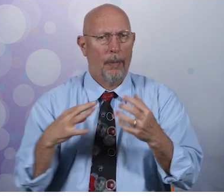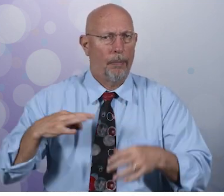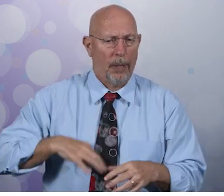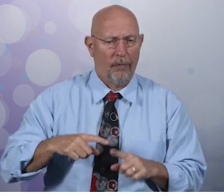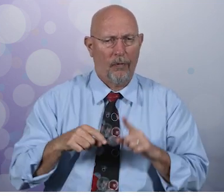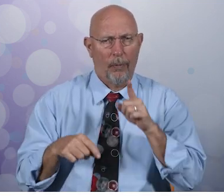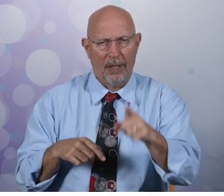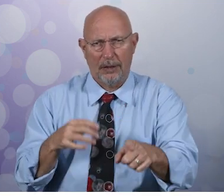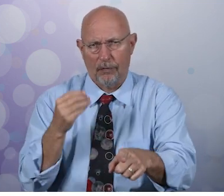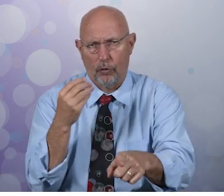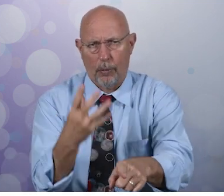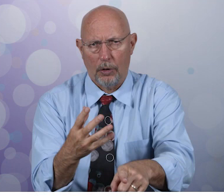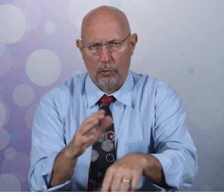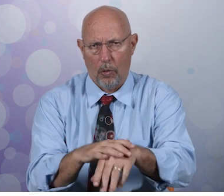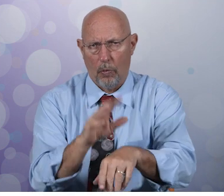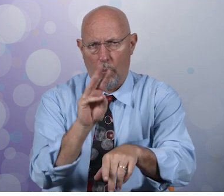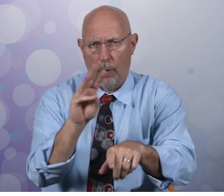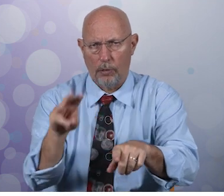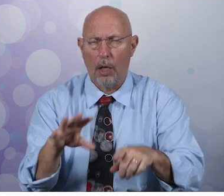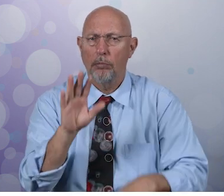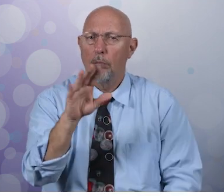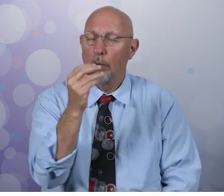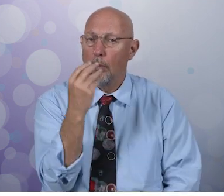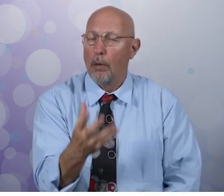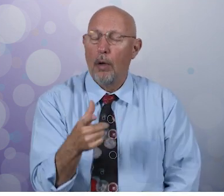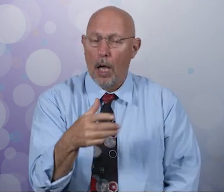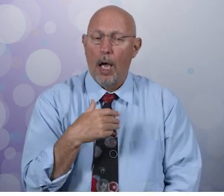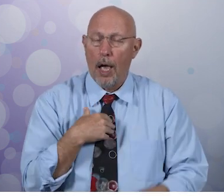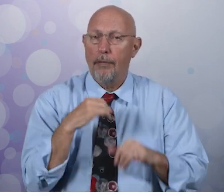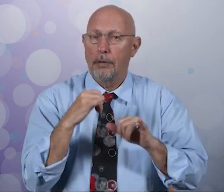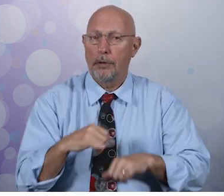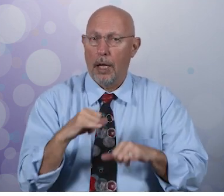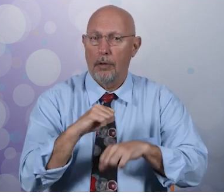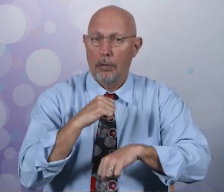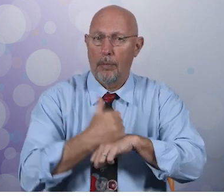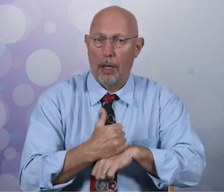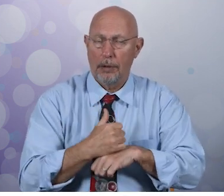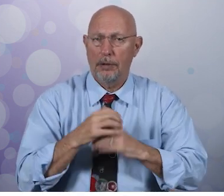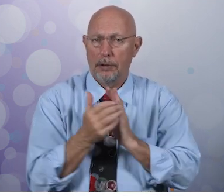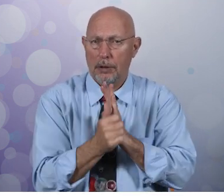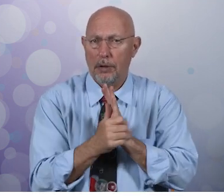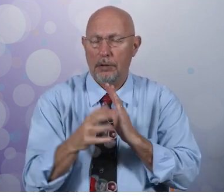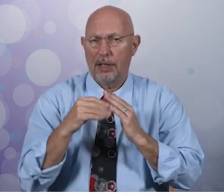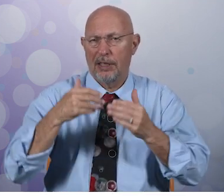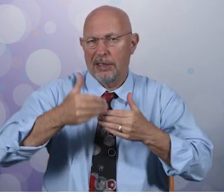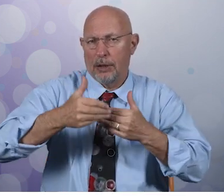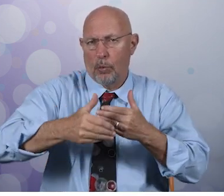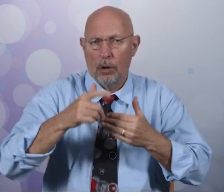on this website. There are standards-based scope and sequences for grade-level instruction.